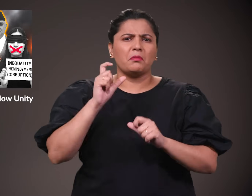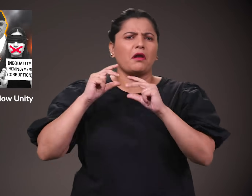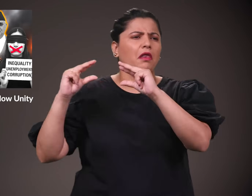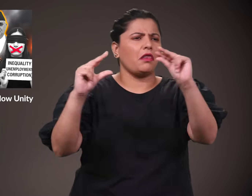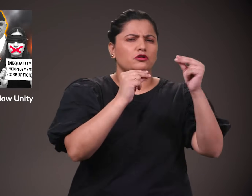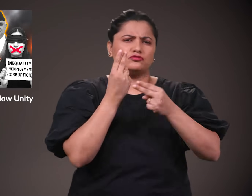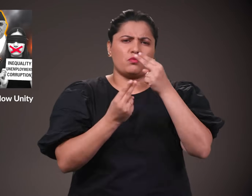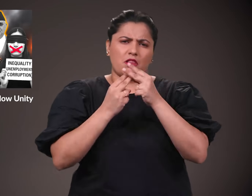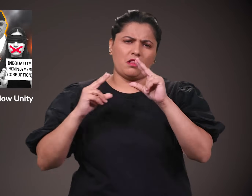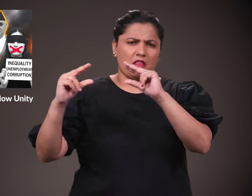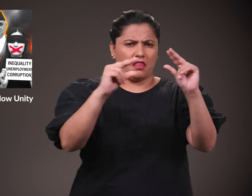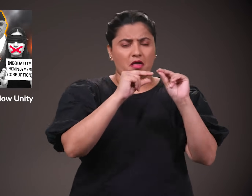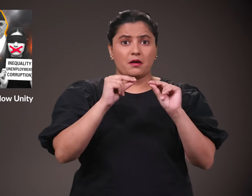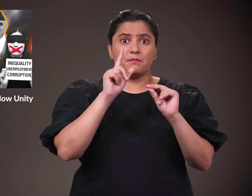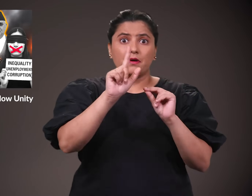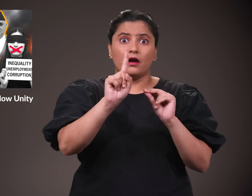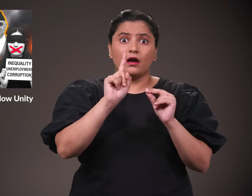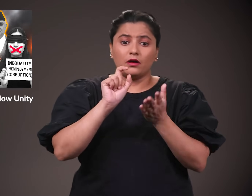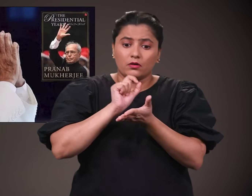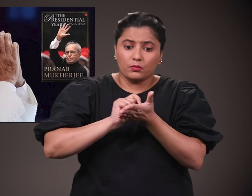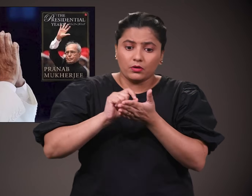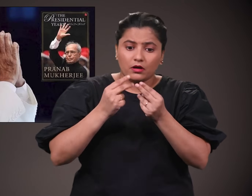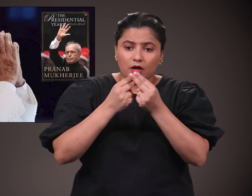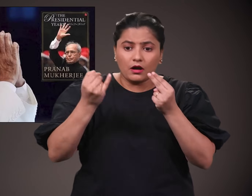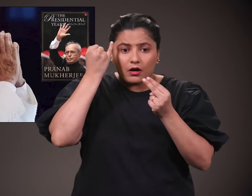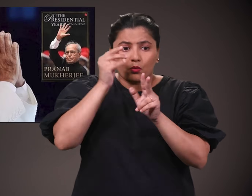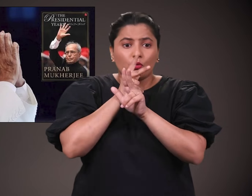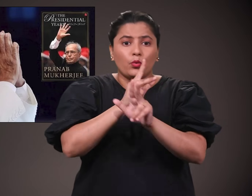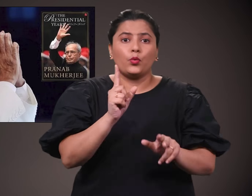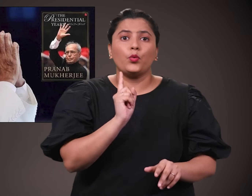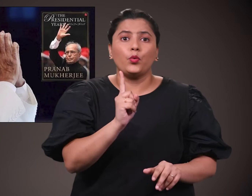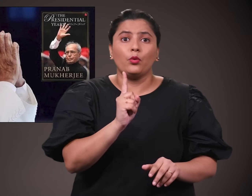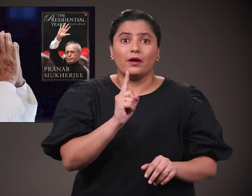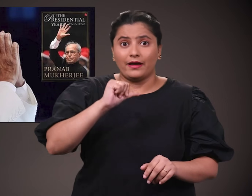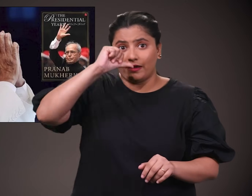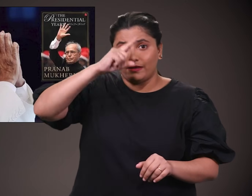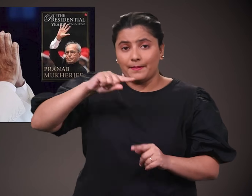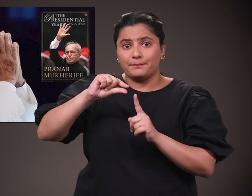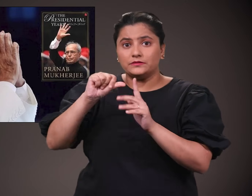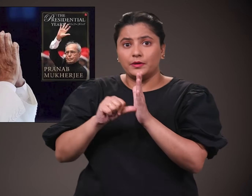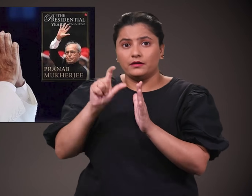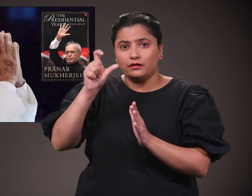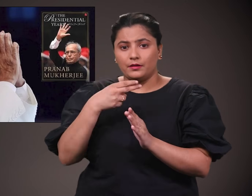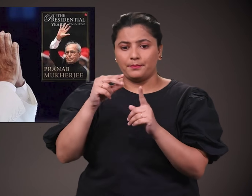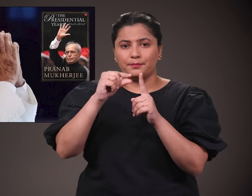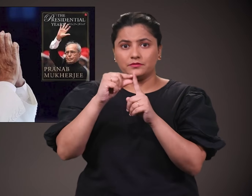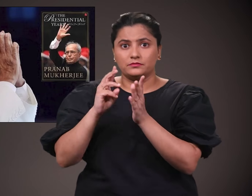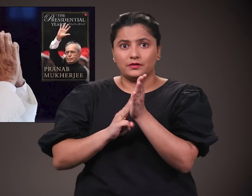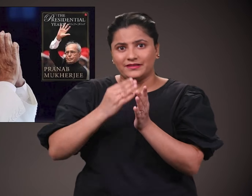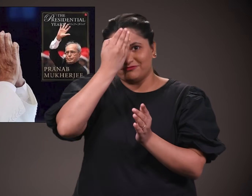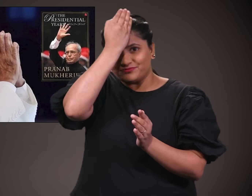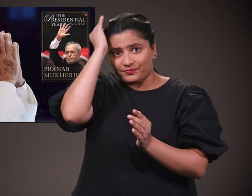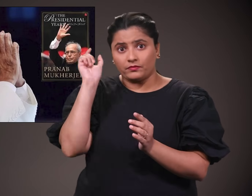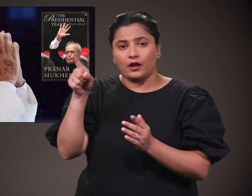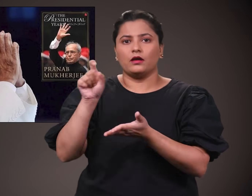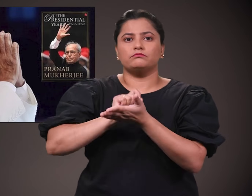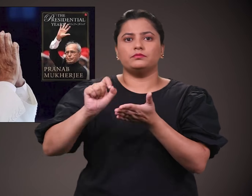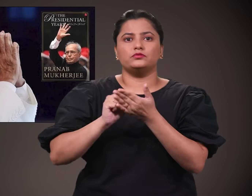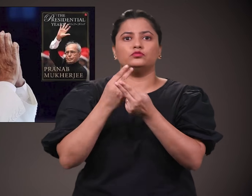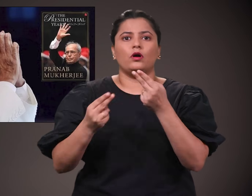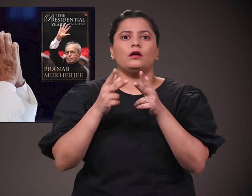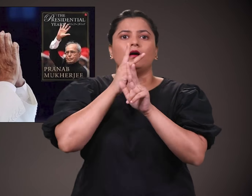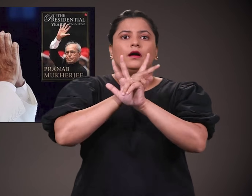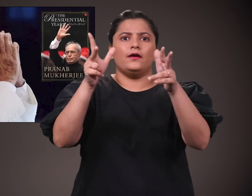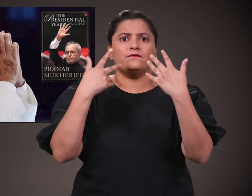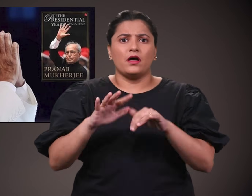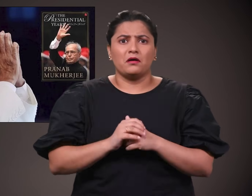This claim appears in former Indian President Pranab Mukherjee's memoir The Presidential Years.